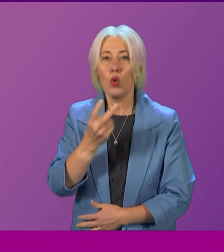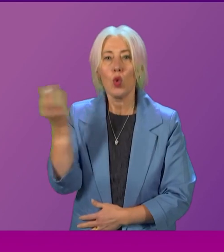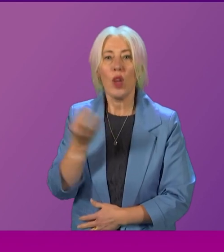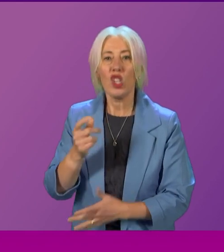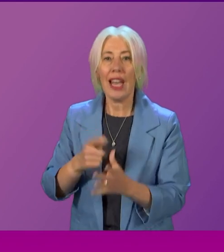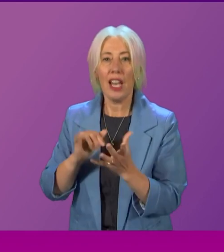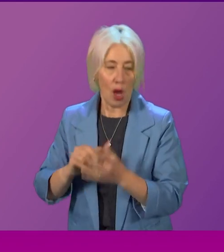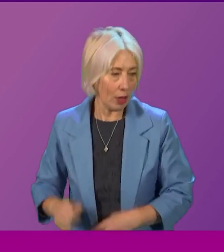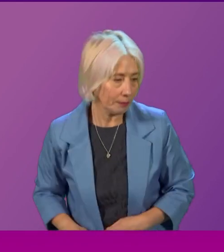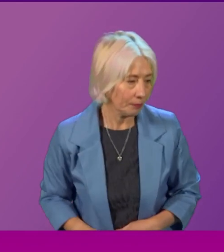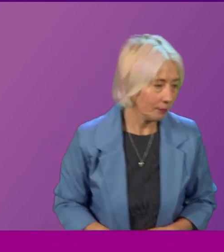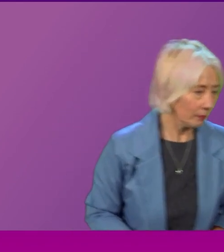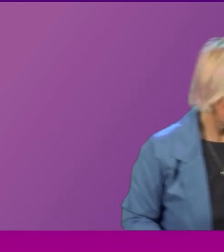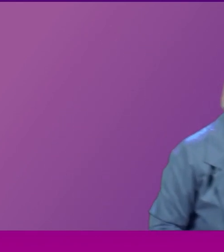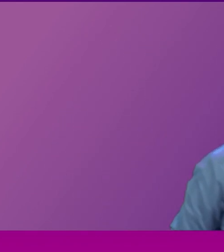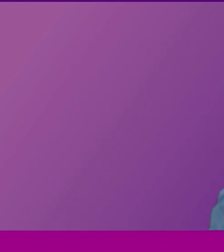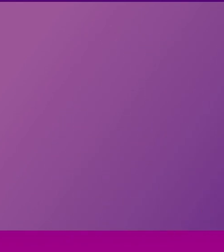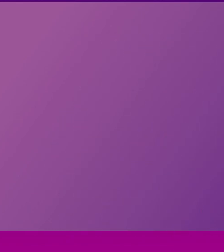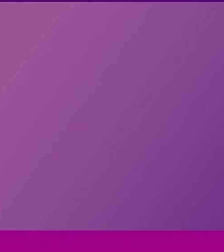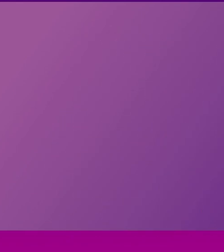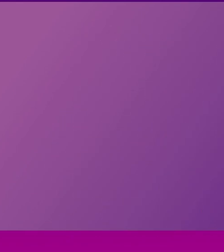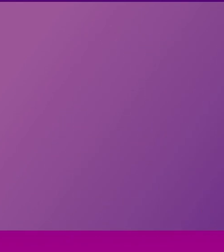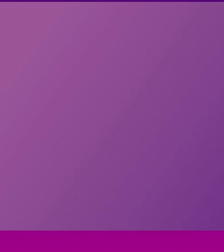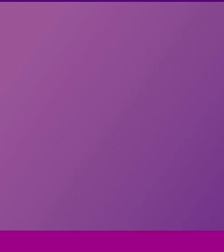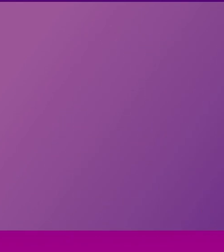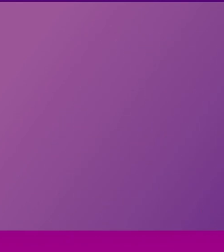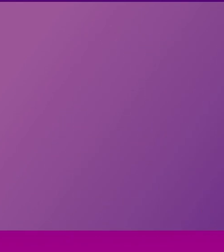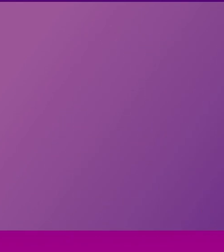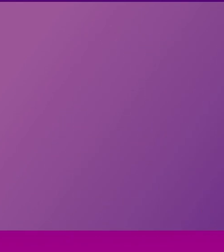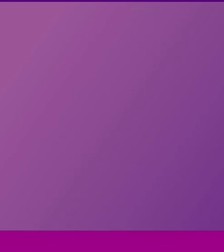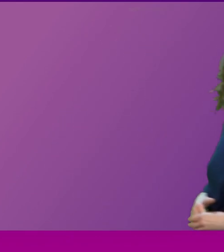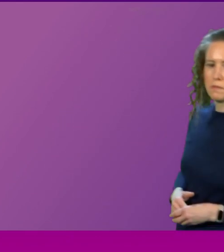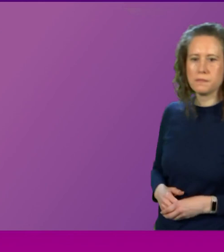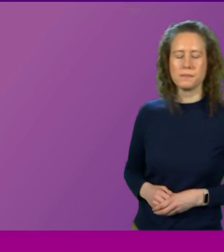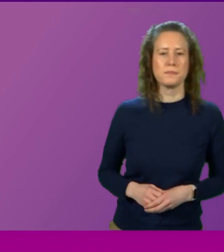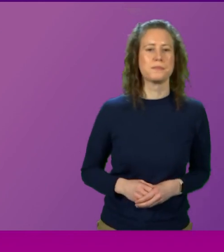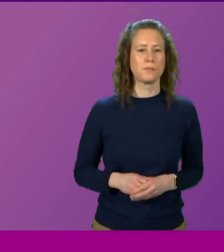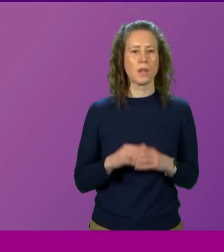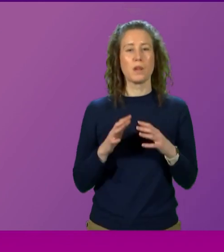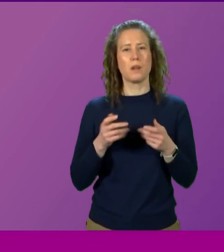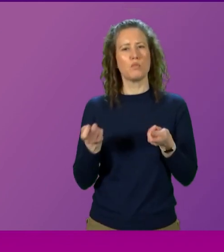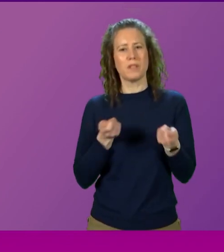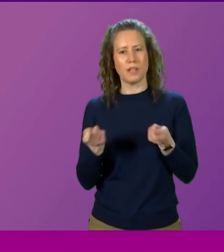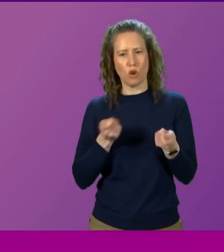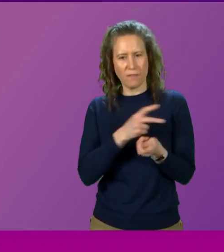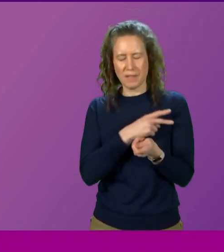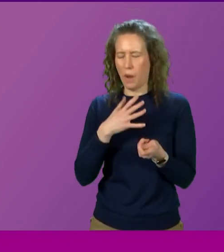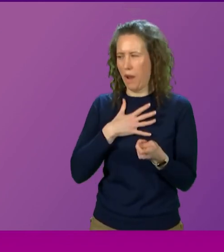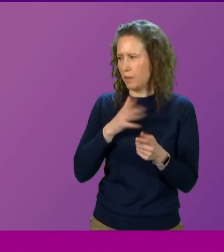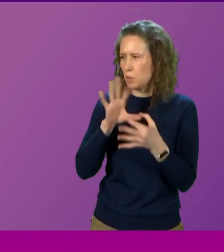I join others in paying tribute to the late Doddie Weir.